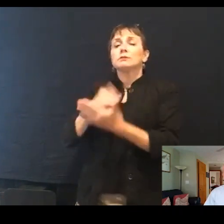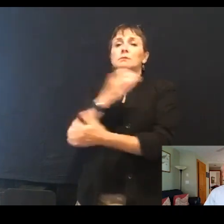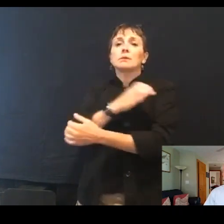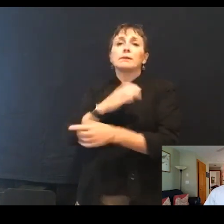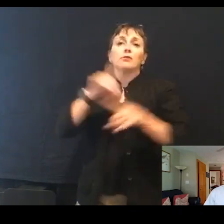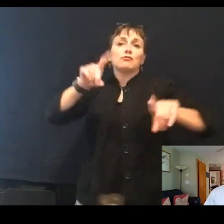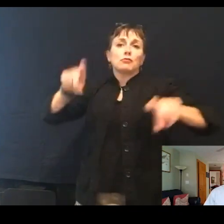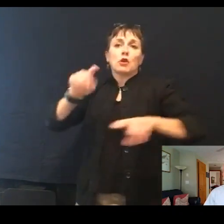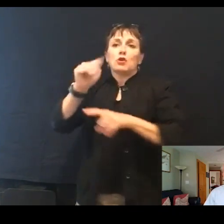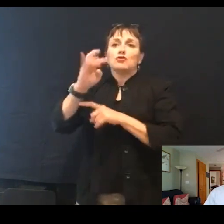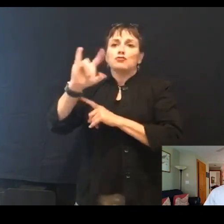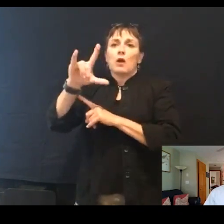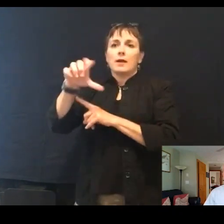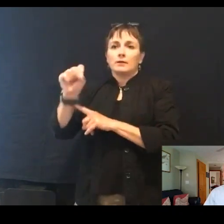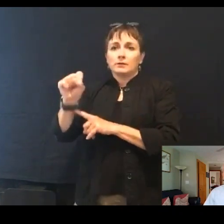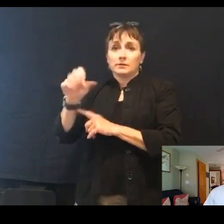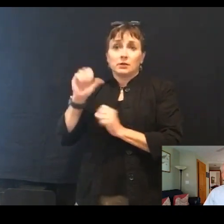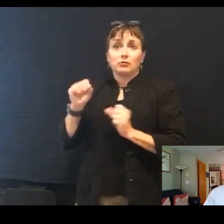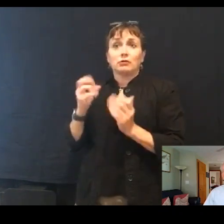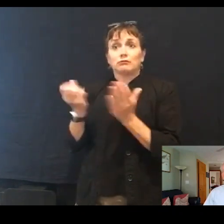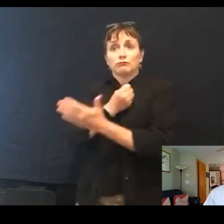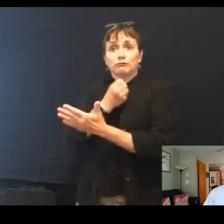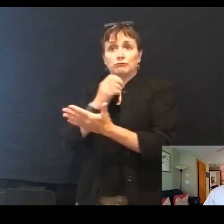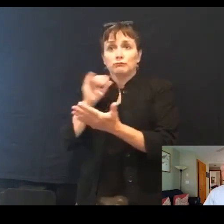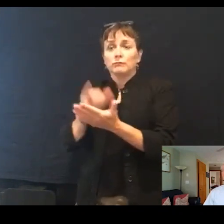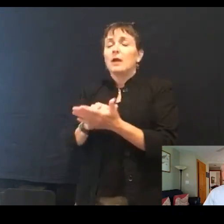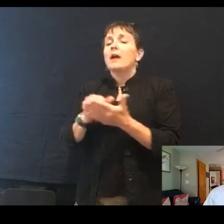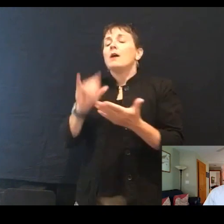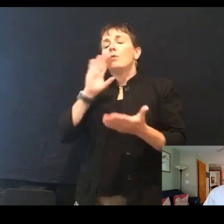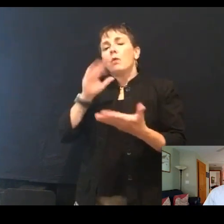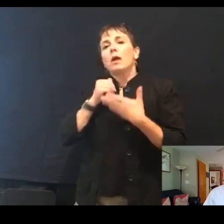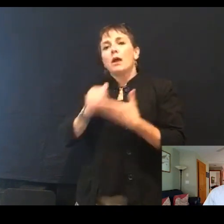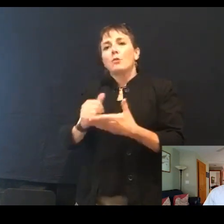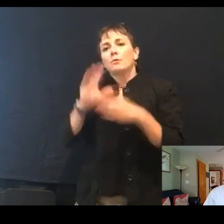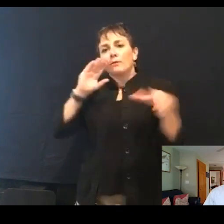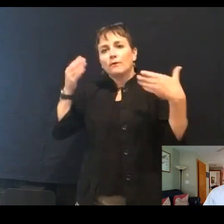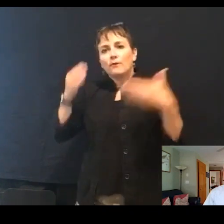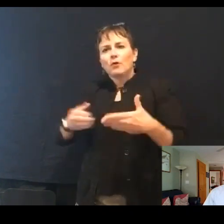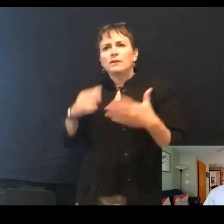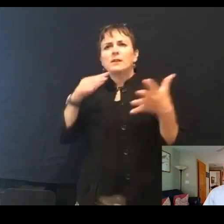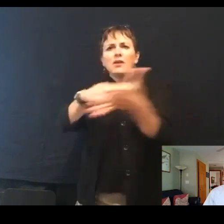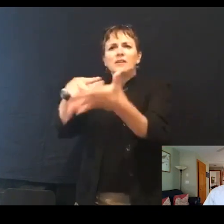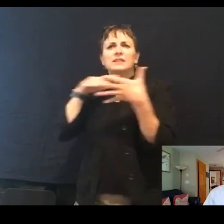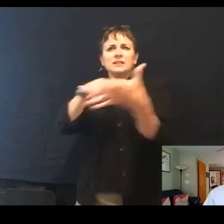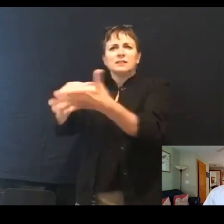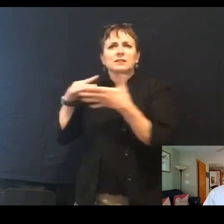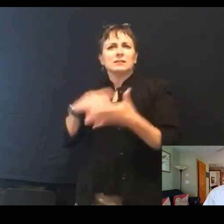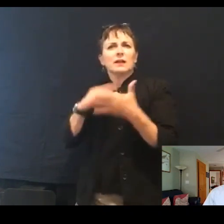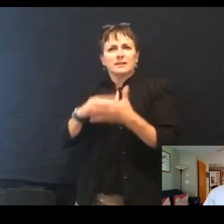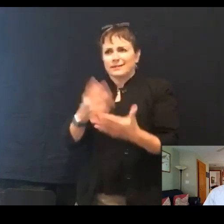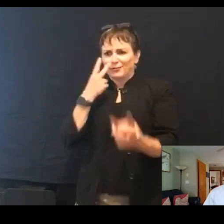that you may be eligible for that will at least help you focus on which studies are being presented in the literature